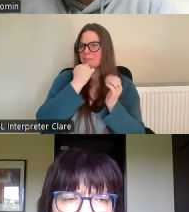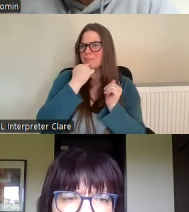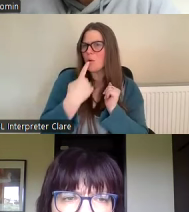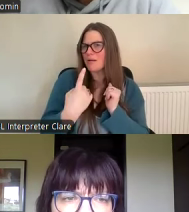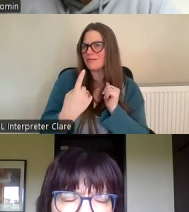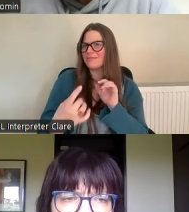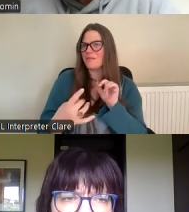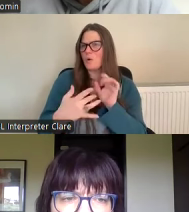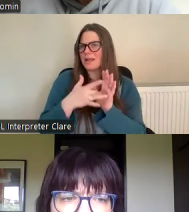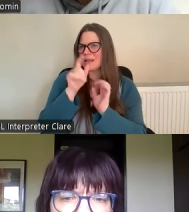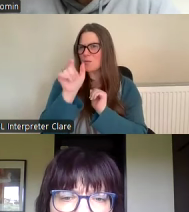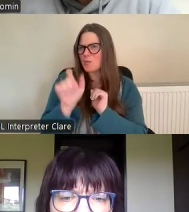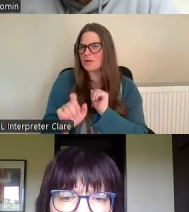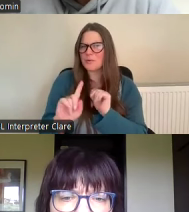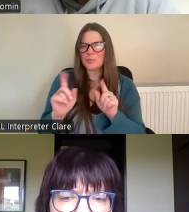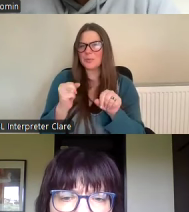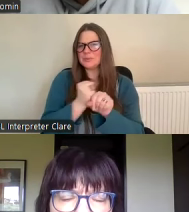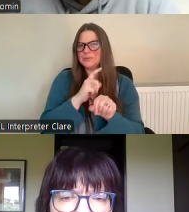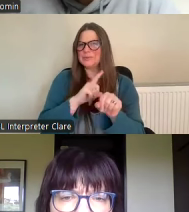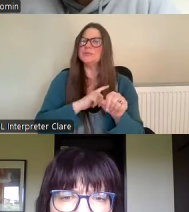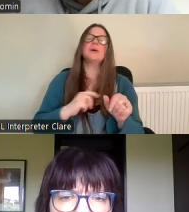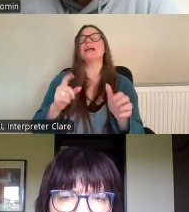Because these AI overviews actually summarize everything